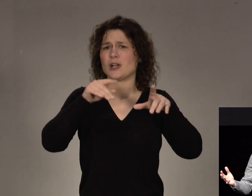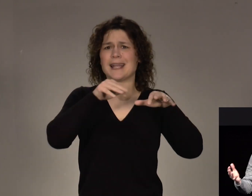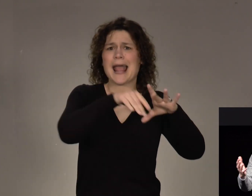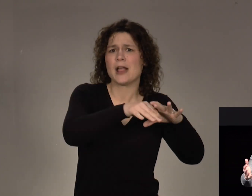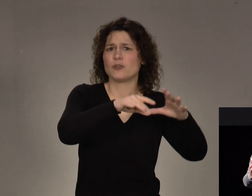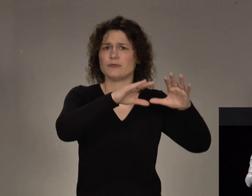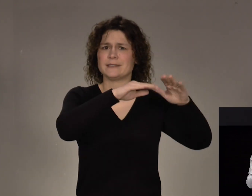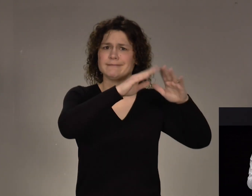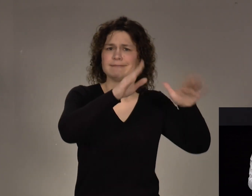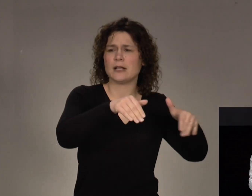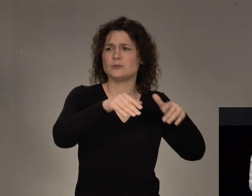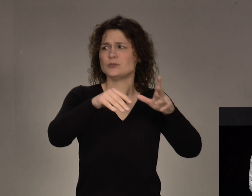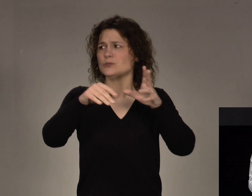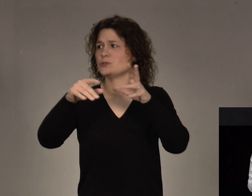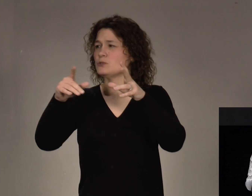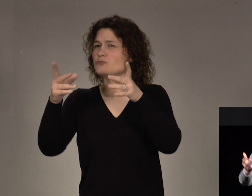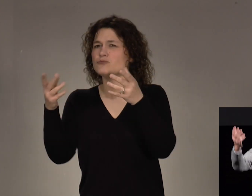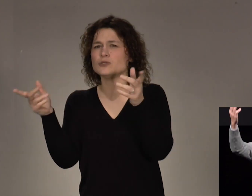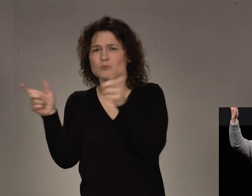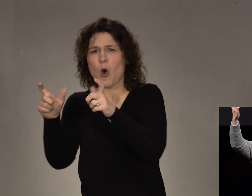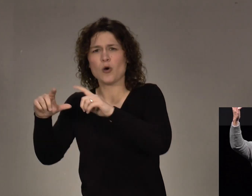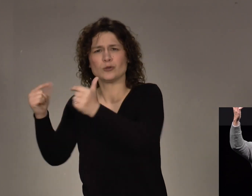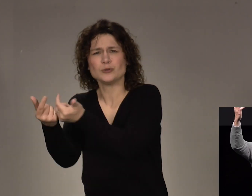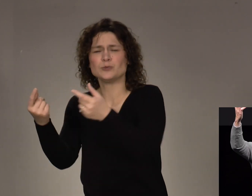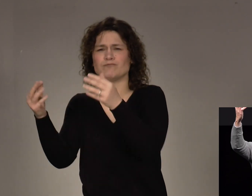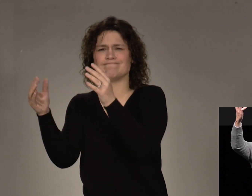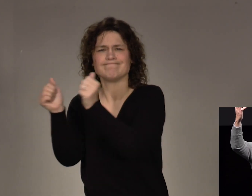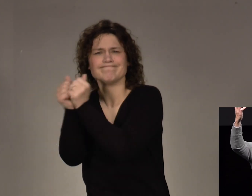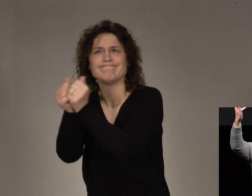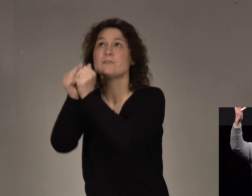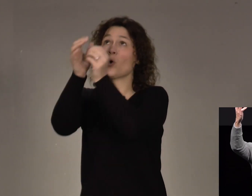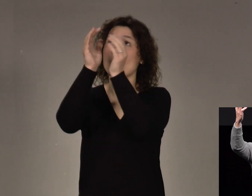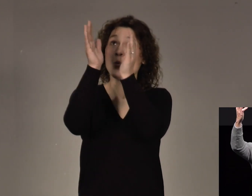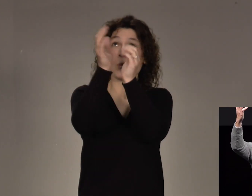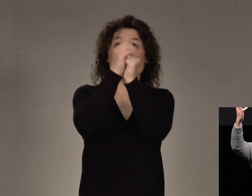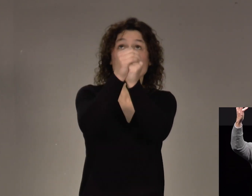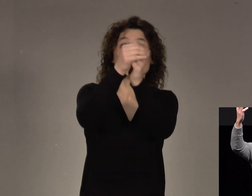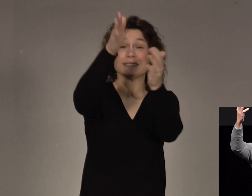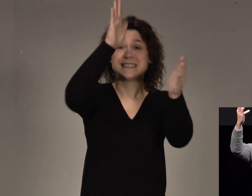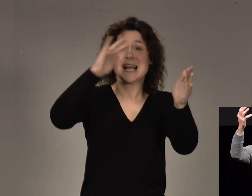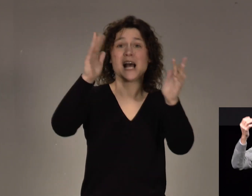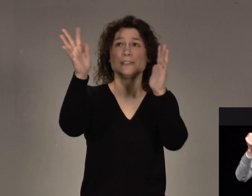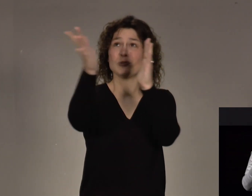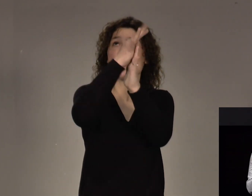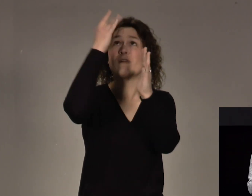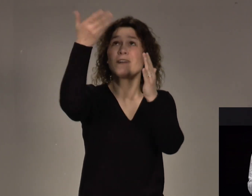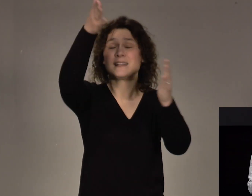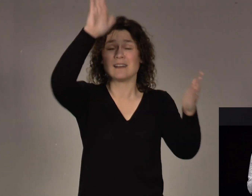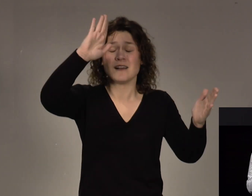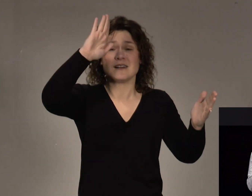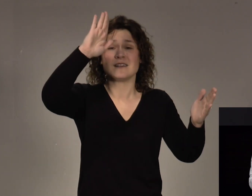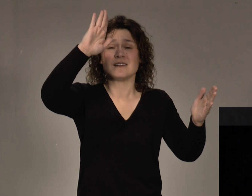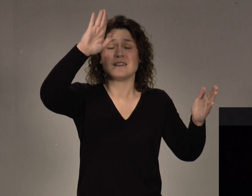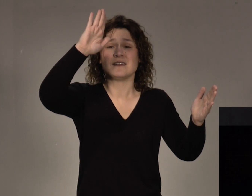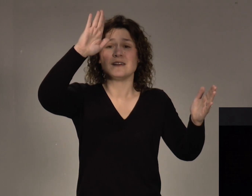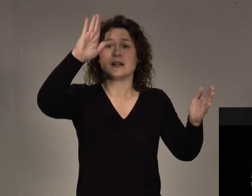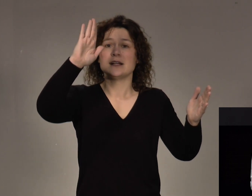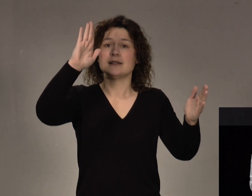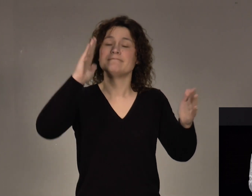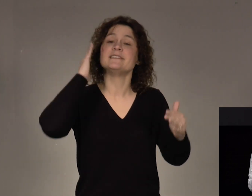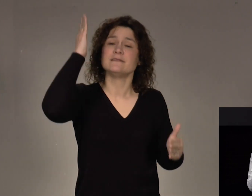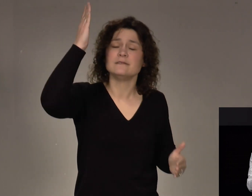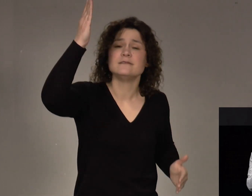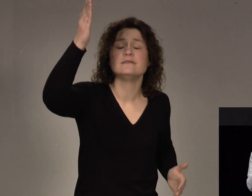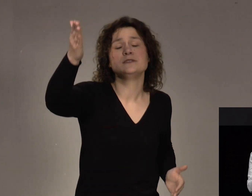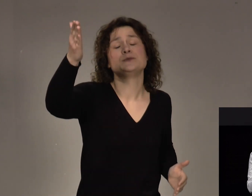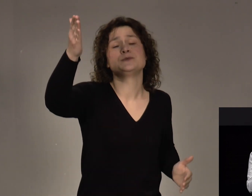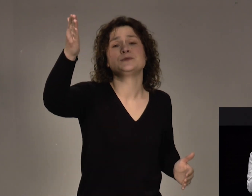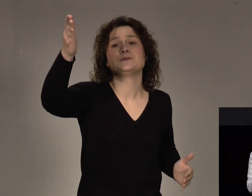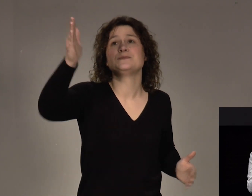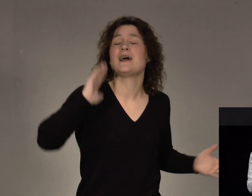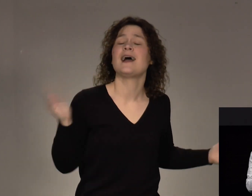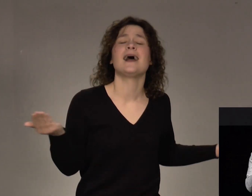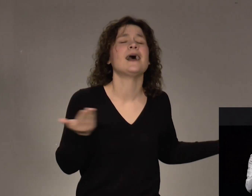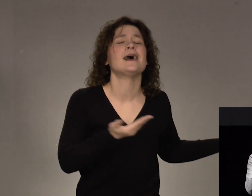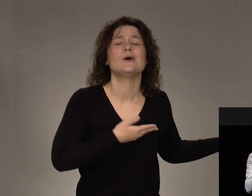Worshiping is going on. Christ is being glorified. And one day our King who is